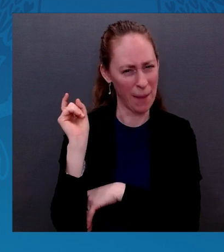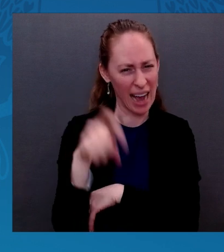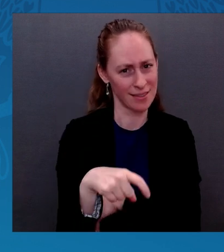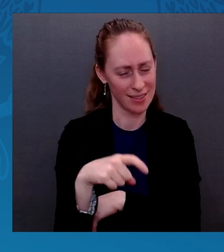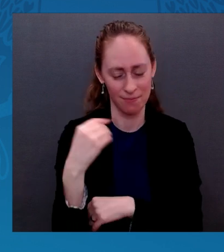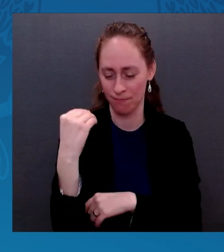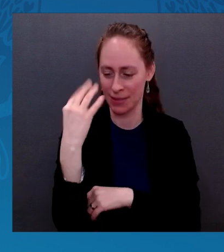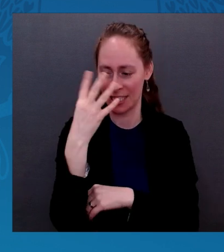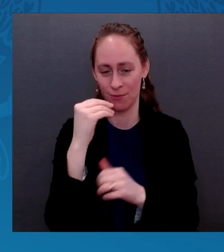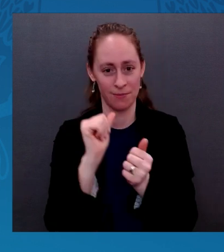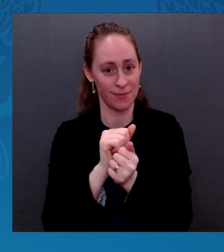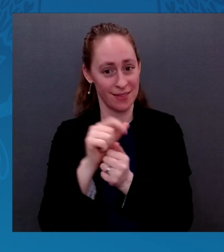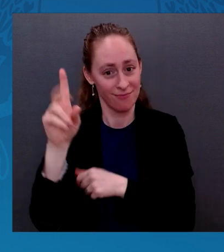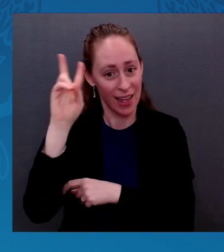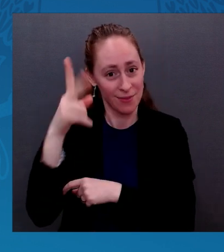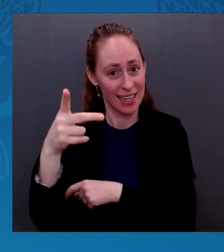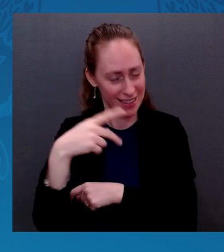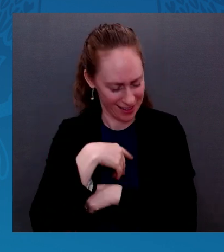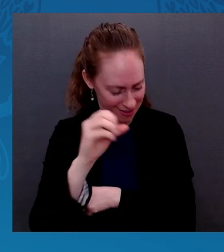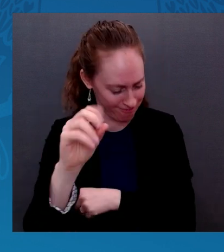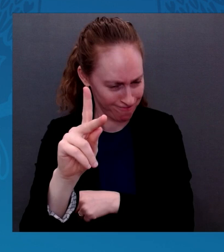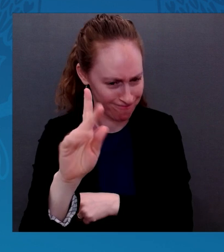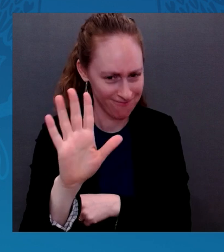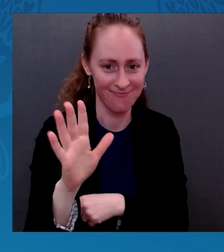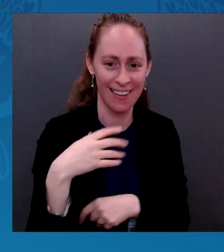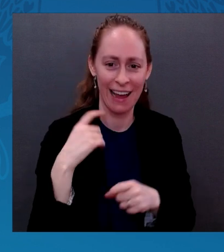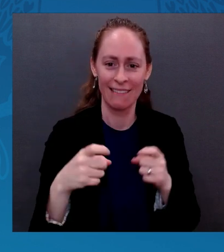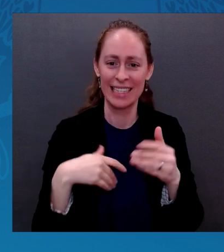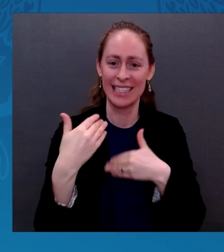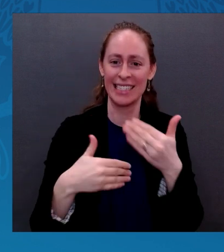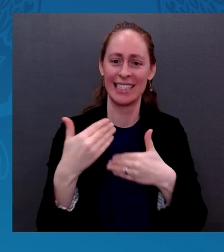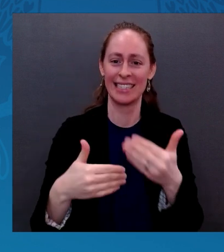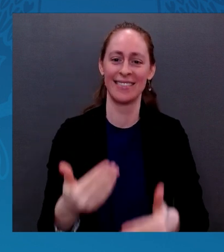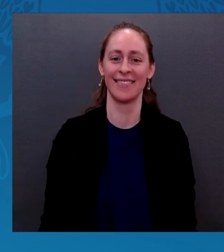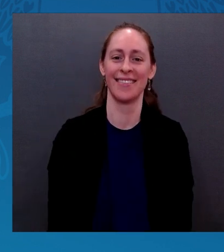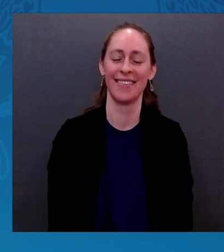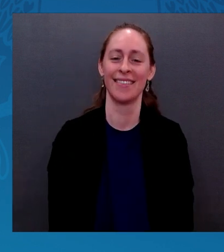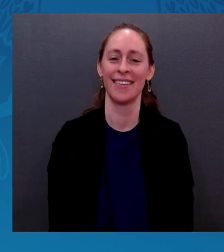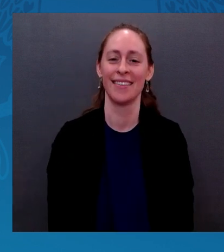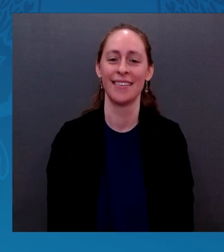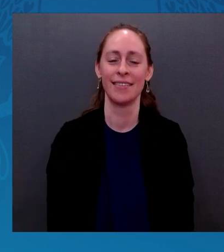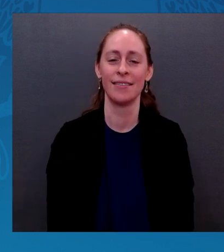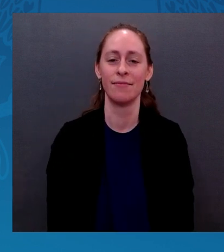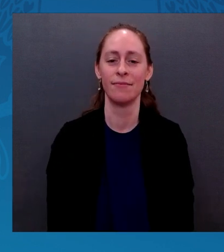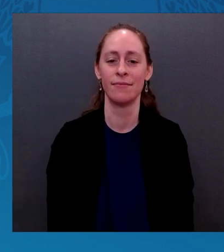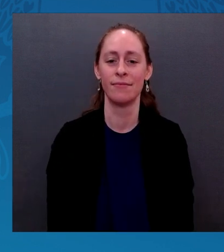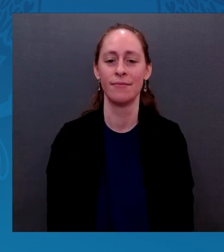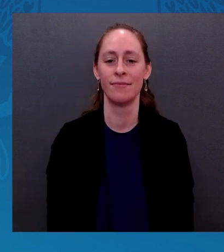I'd like to start with Ms. Trauman, a long time a lifelong resident.